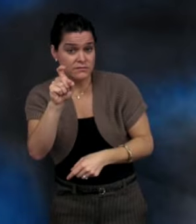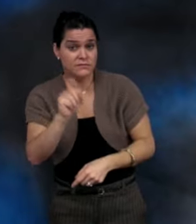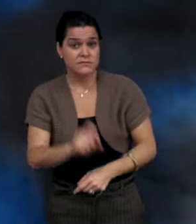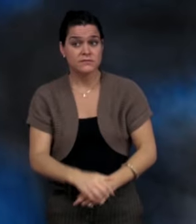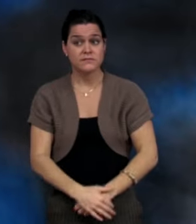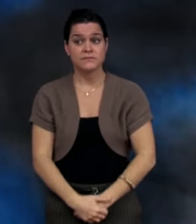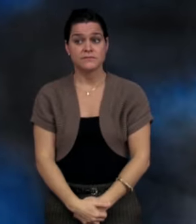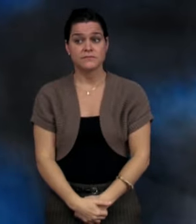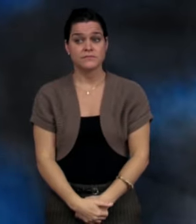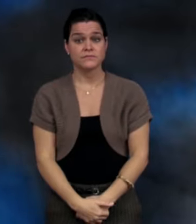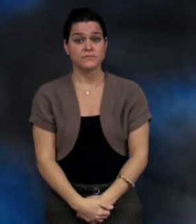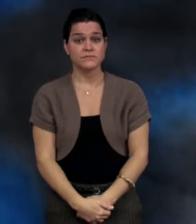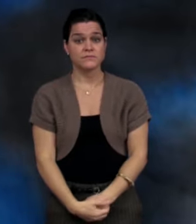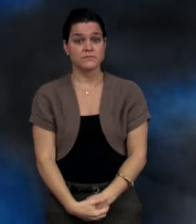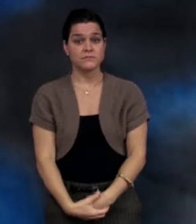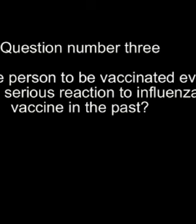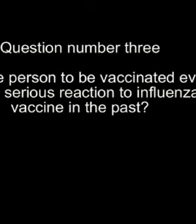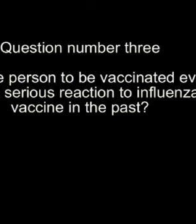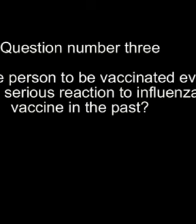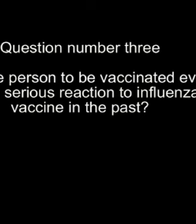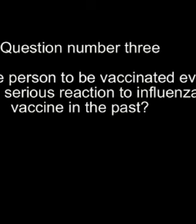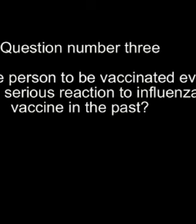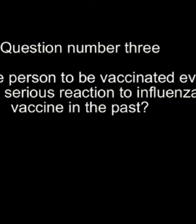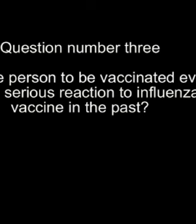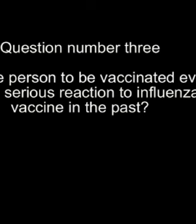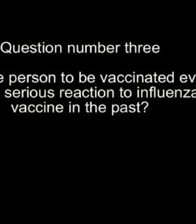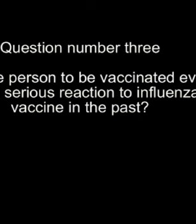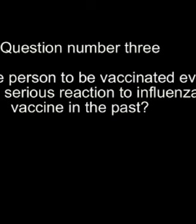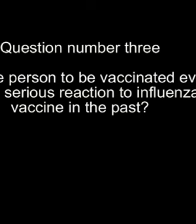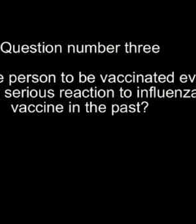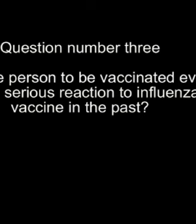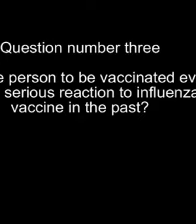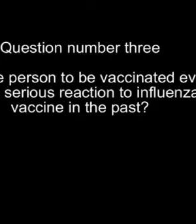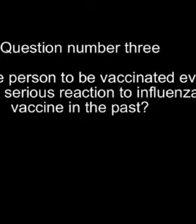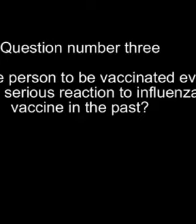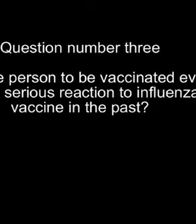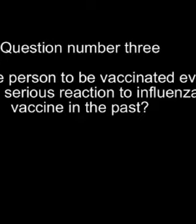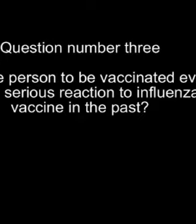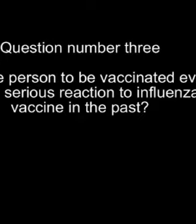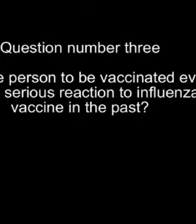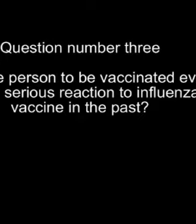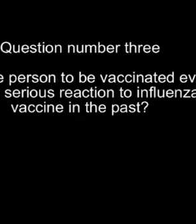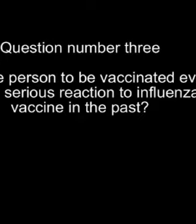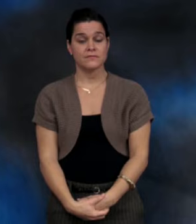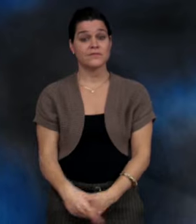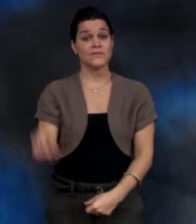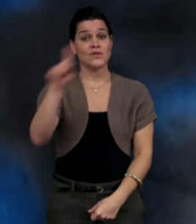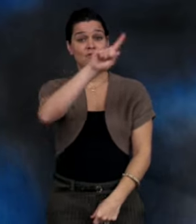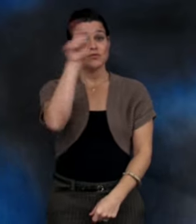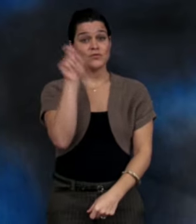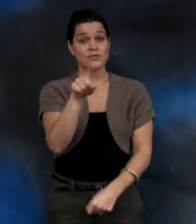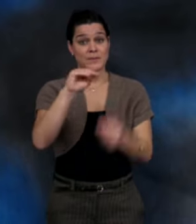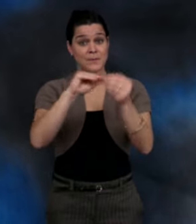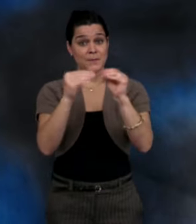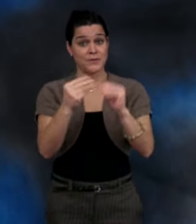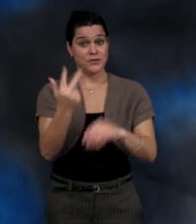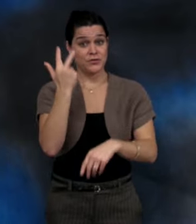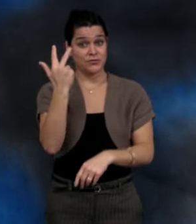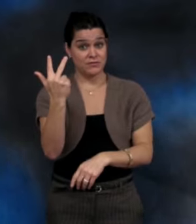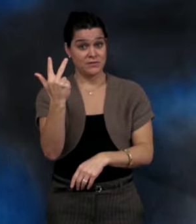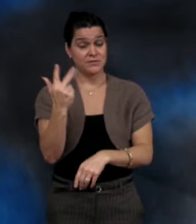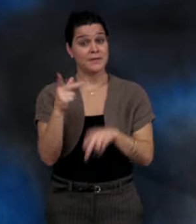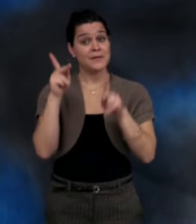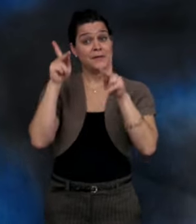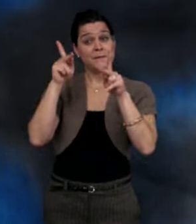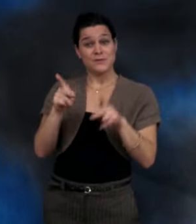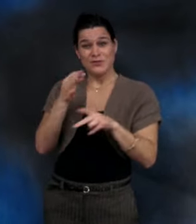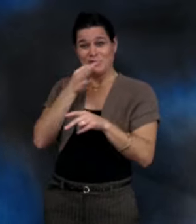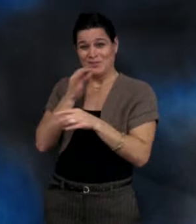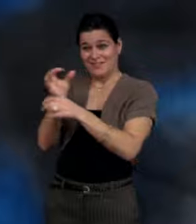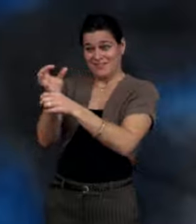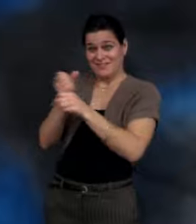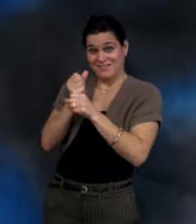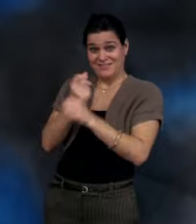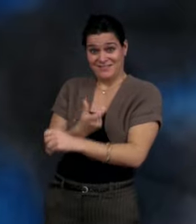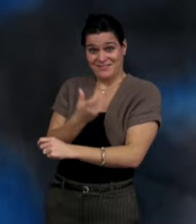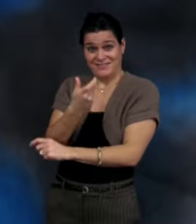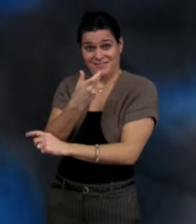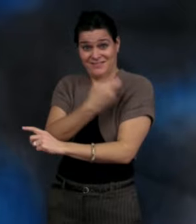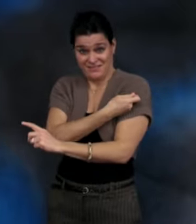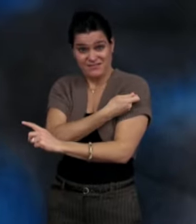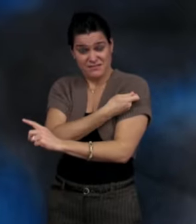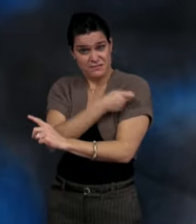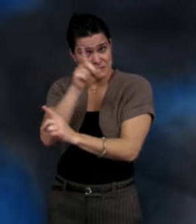of the vaccine? Number 3: Has the person to be vaccinated